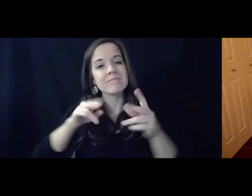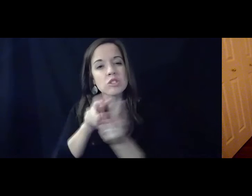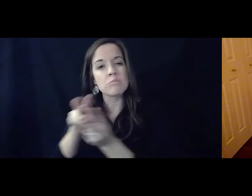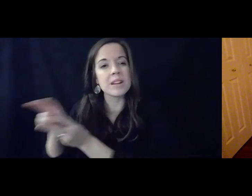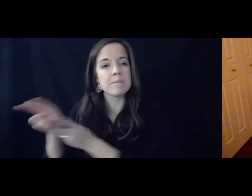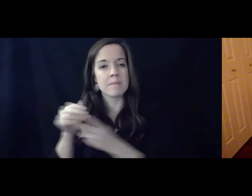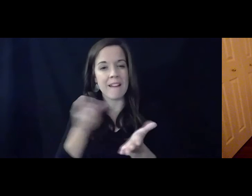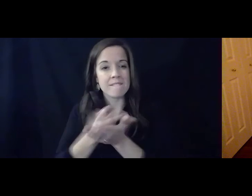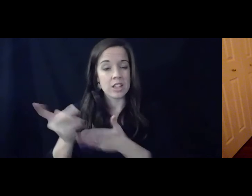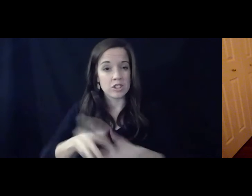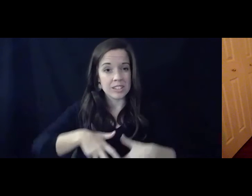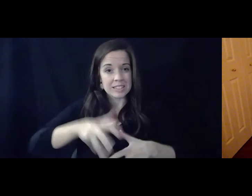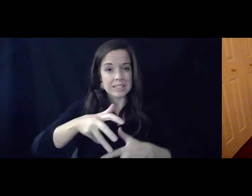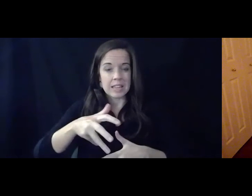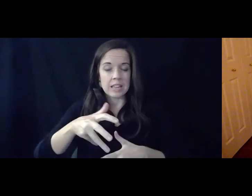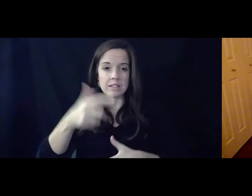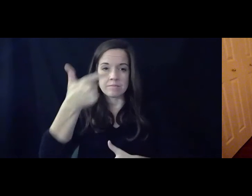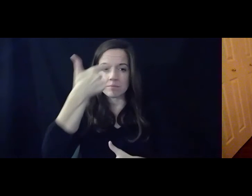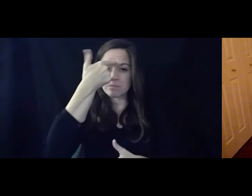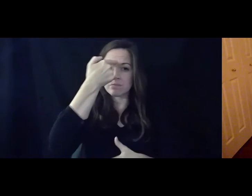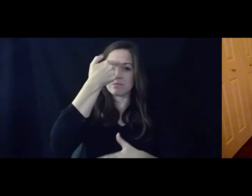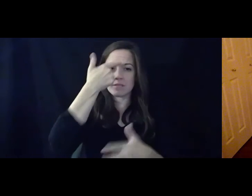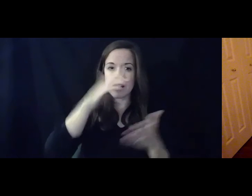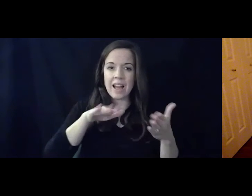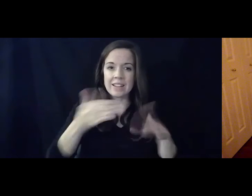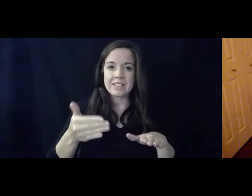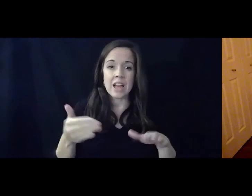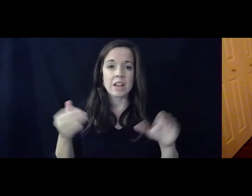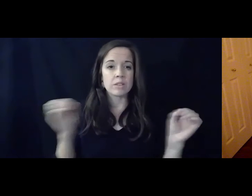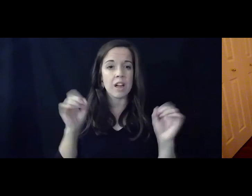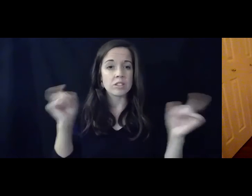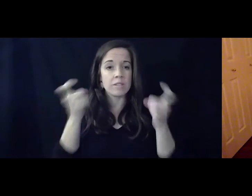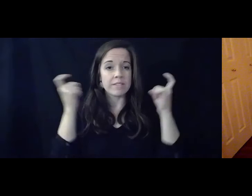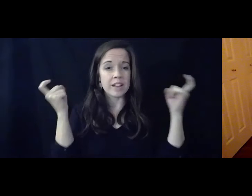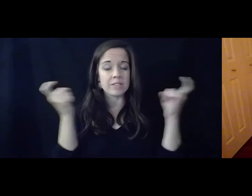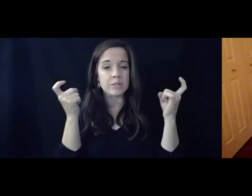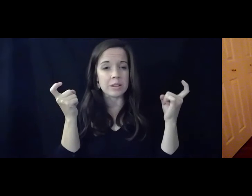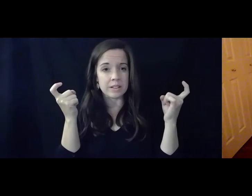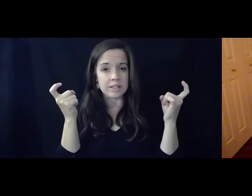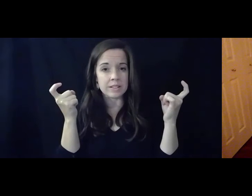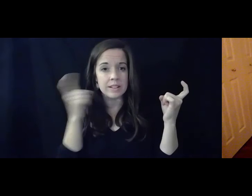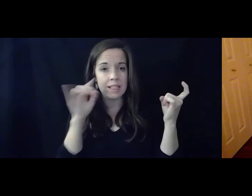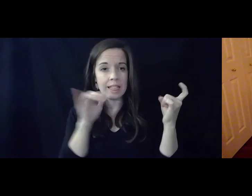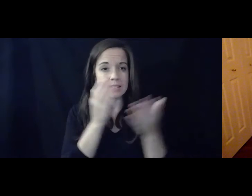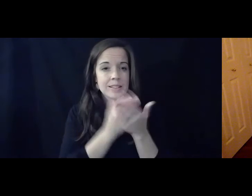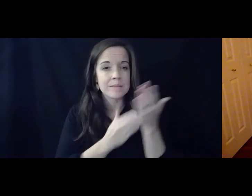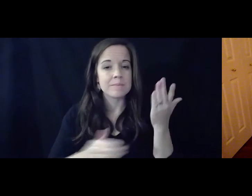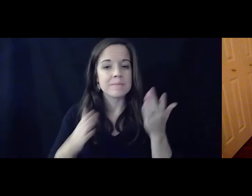between the eyes. I died without fanfare, like so. My body, they halved and sent away